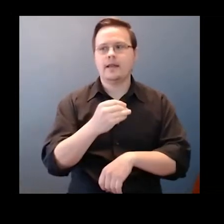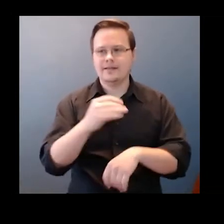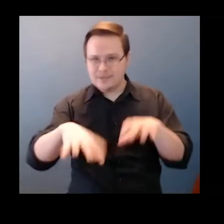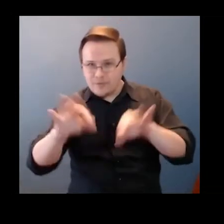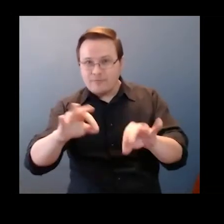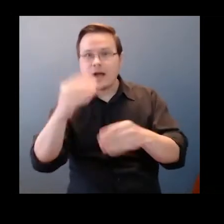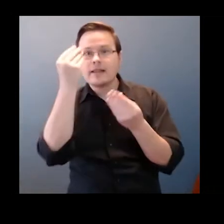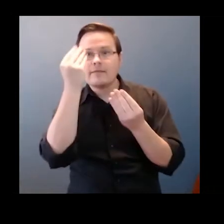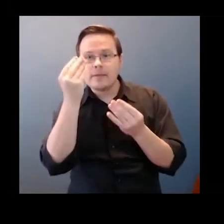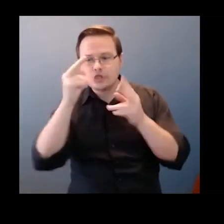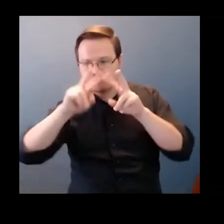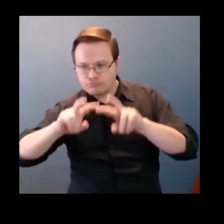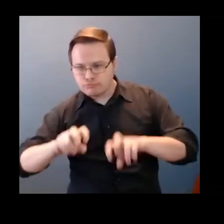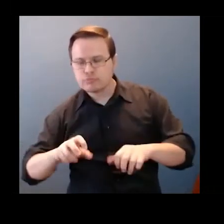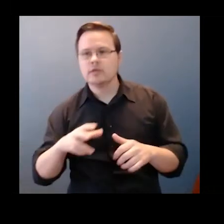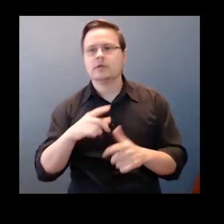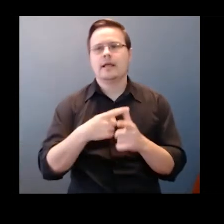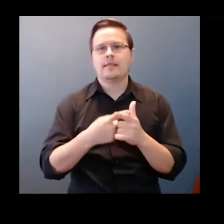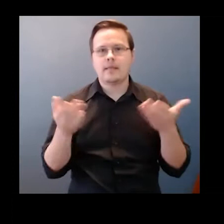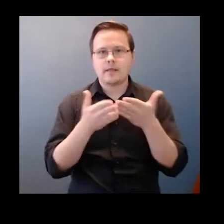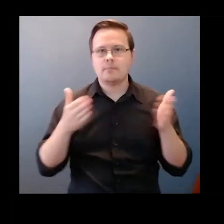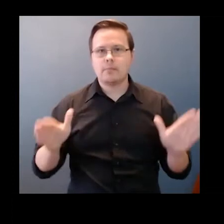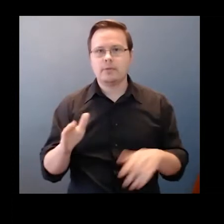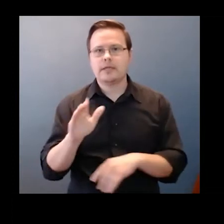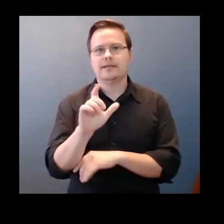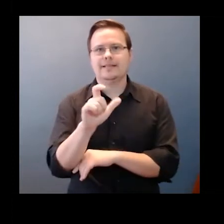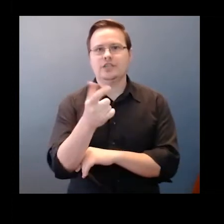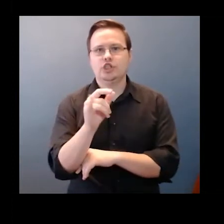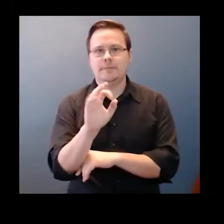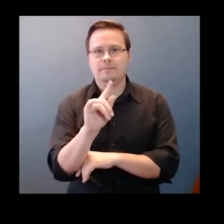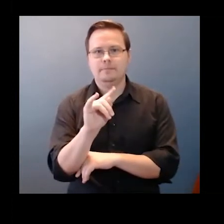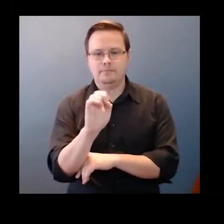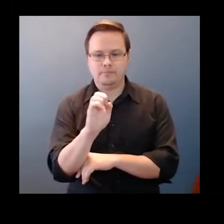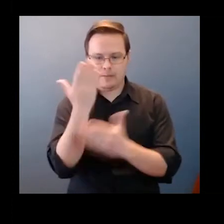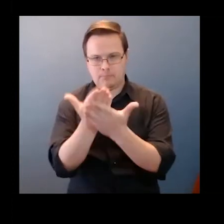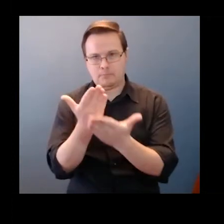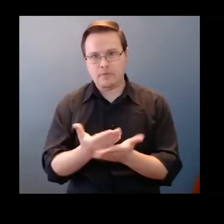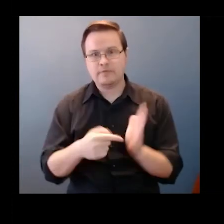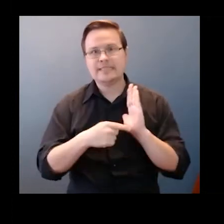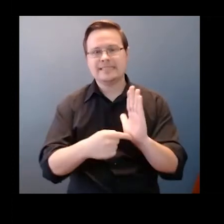and then also the kind of publicly, publicly legitimating statement to counter the city's own claims.